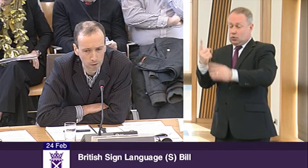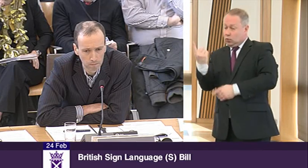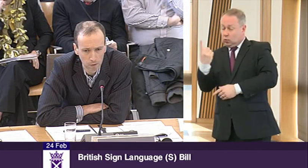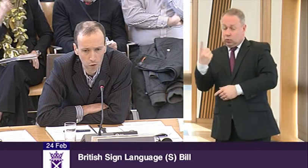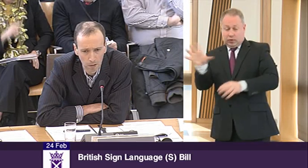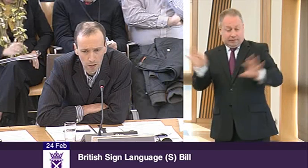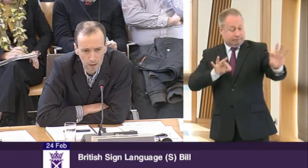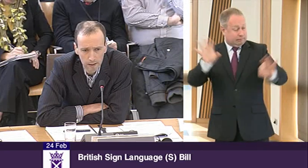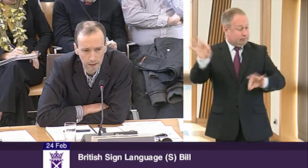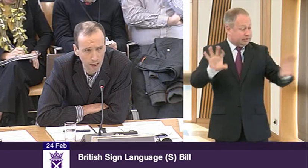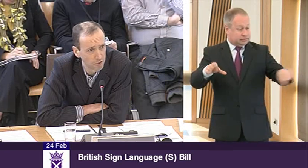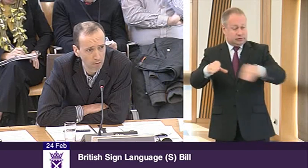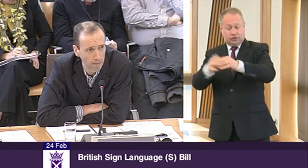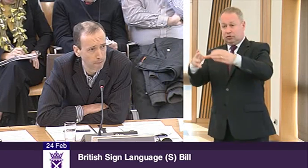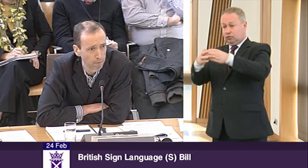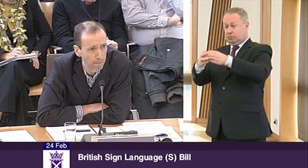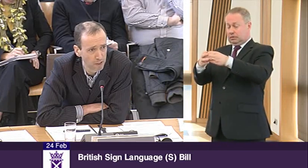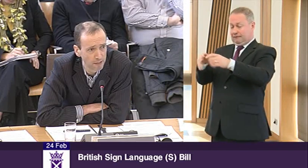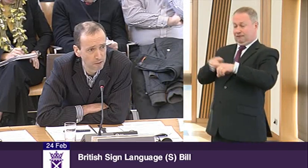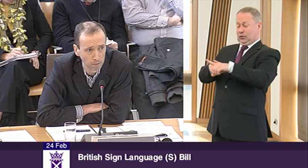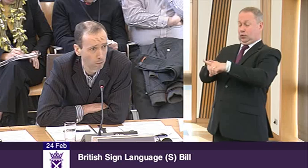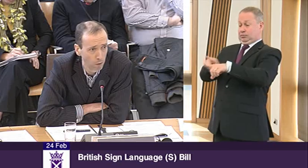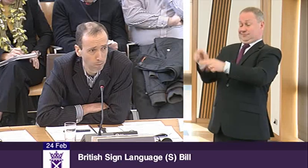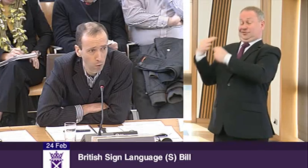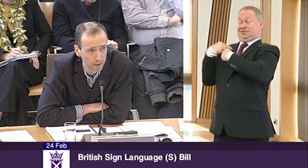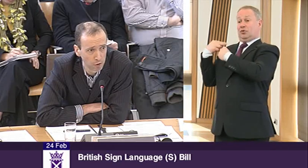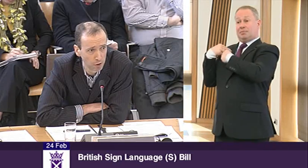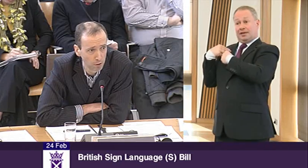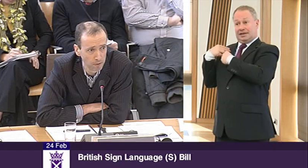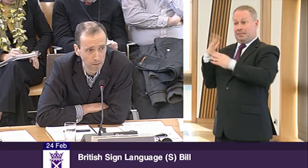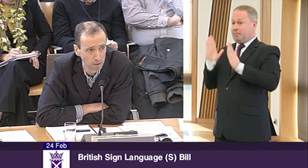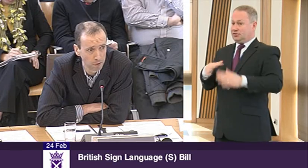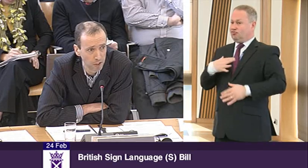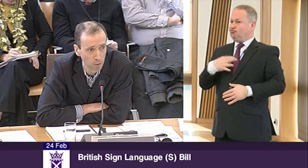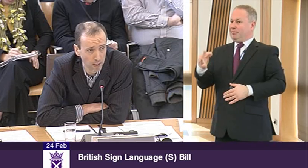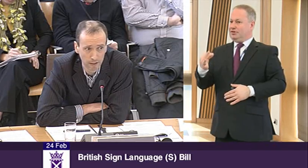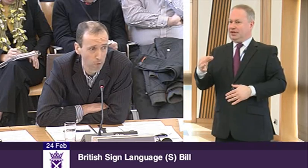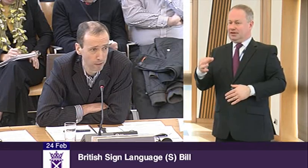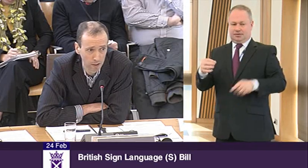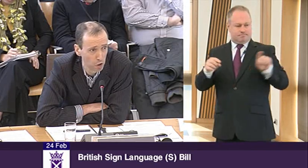the function of the group. Clearly, it must be representative of all the interests around